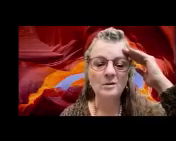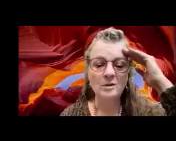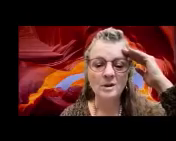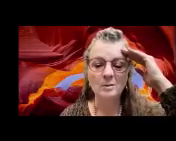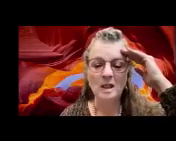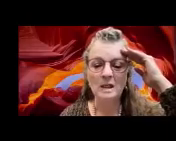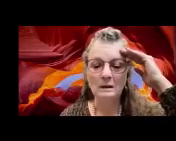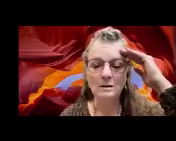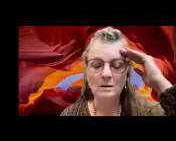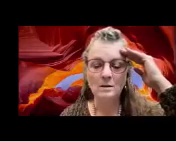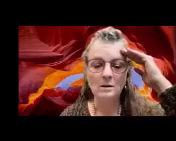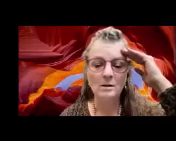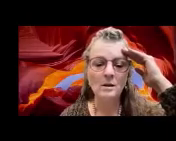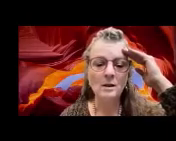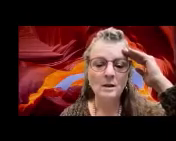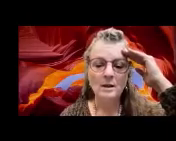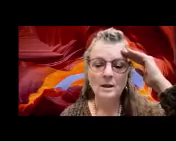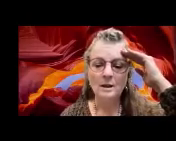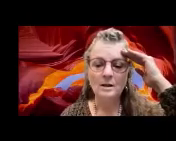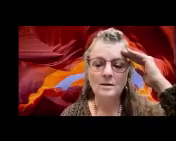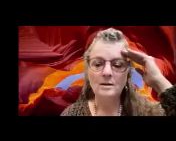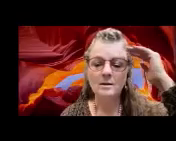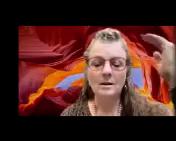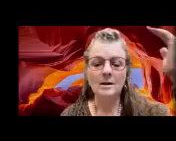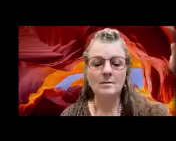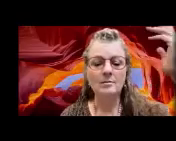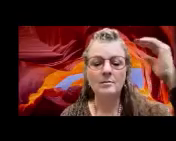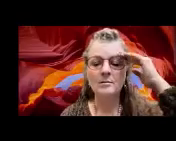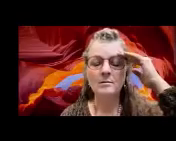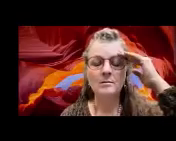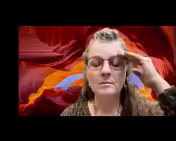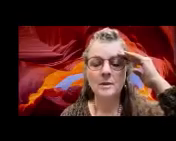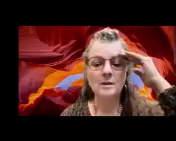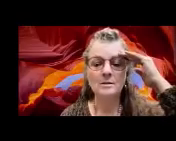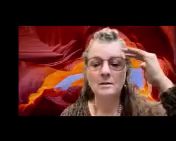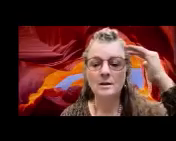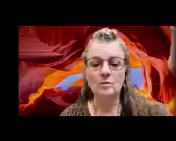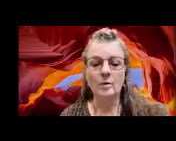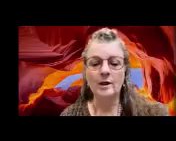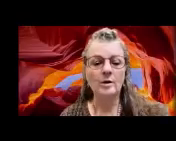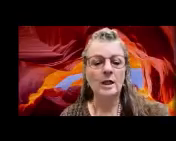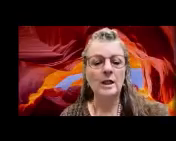to be really mean to her. And it's it's where you wouldn't